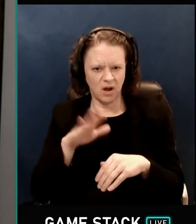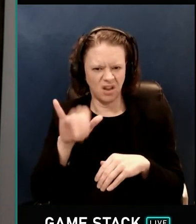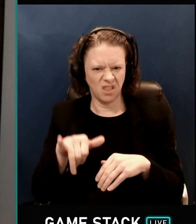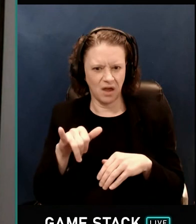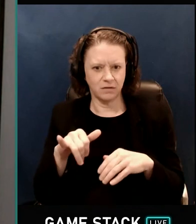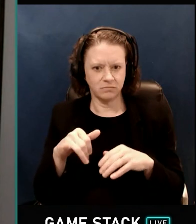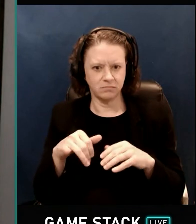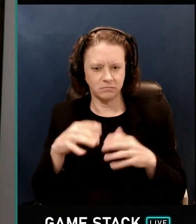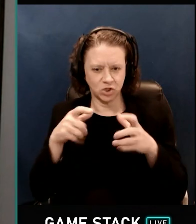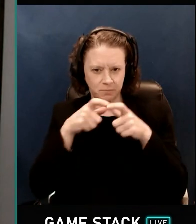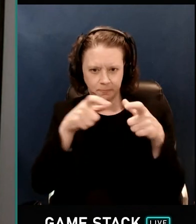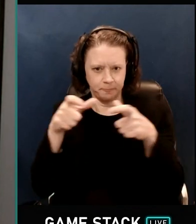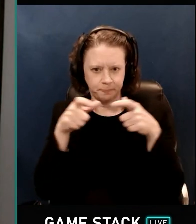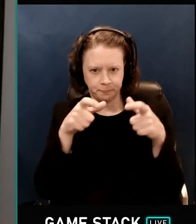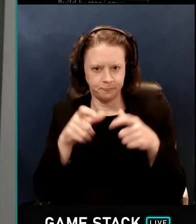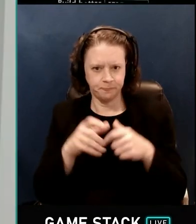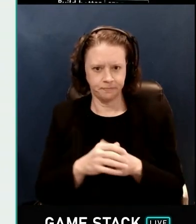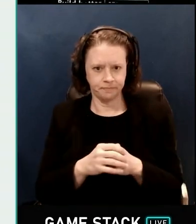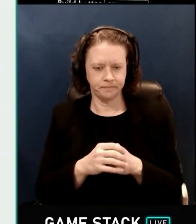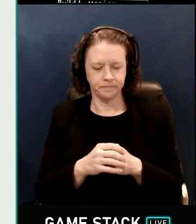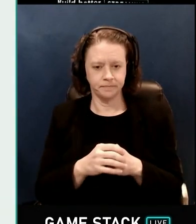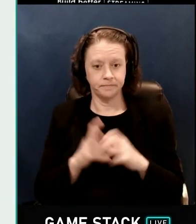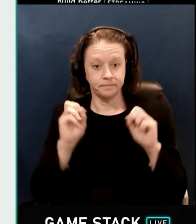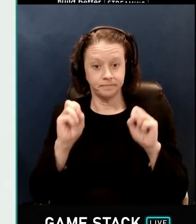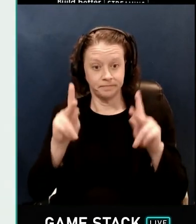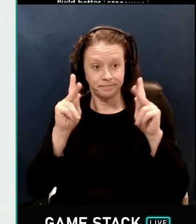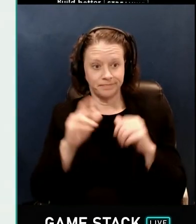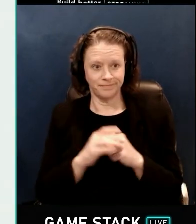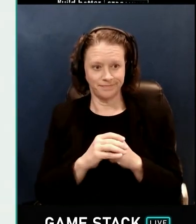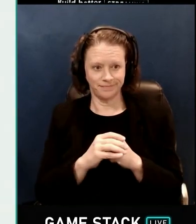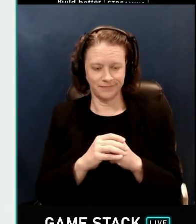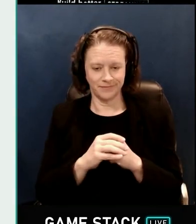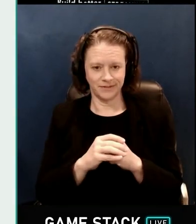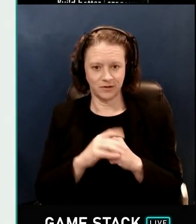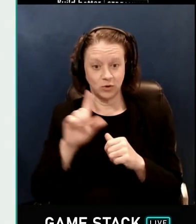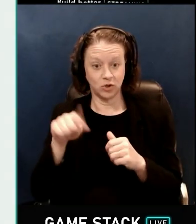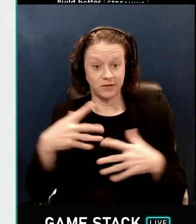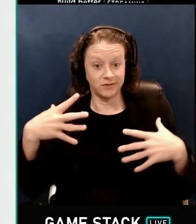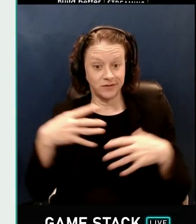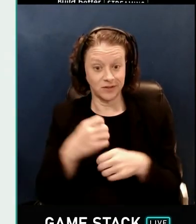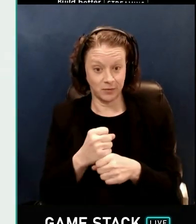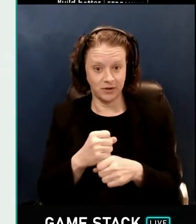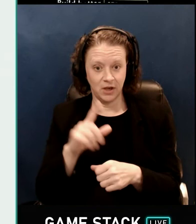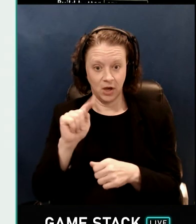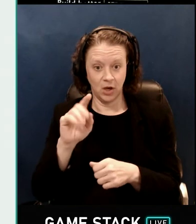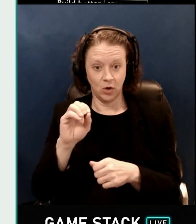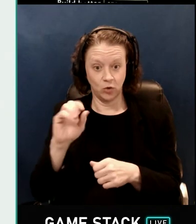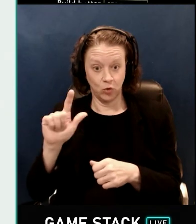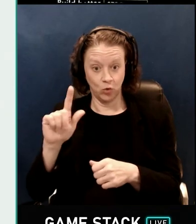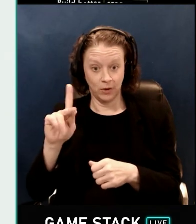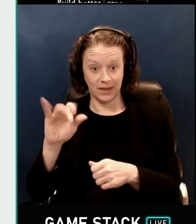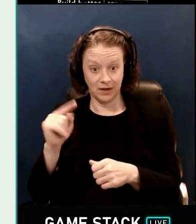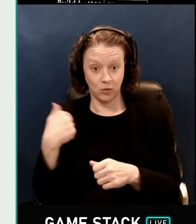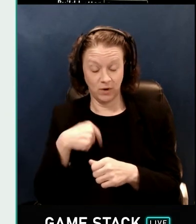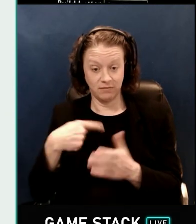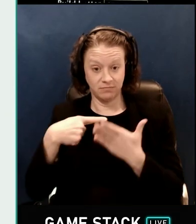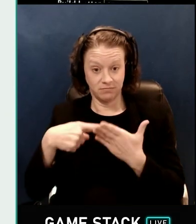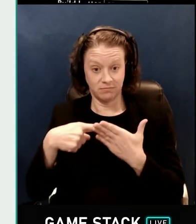OK. So, just to recap, here's the toolkit we've talked through today XGamesStreamingGetStreamAddedLatency